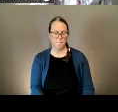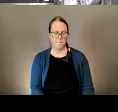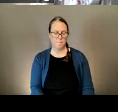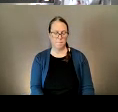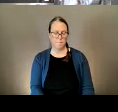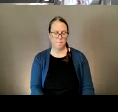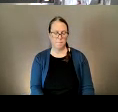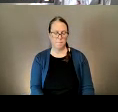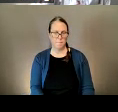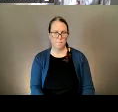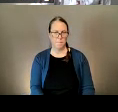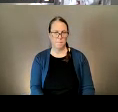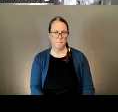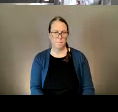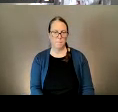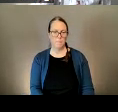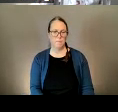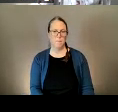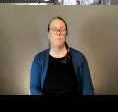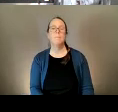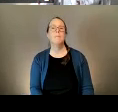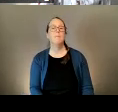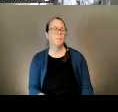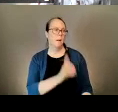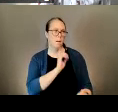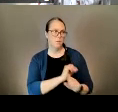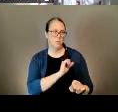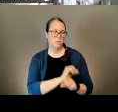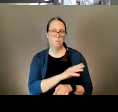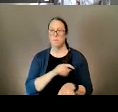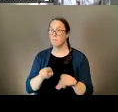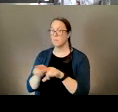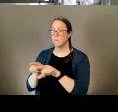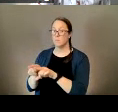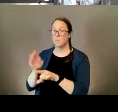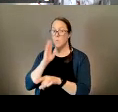Absolutely. And I should also say that it only works with,